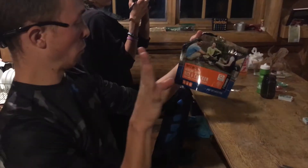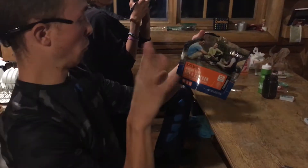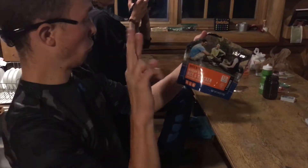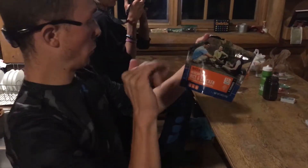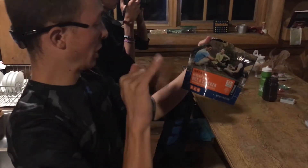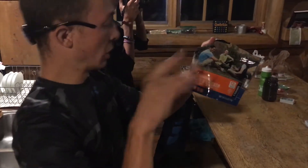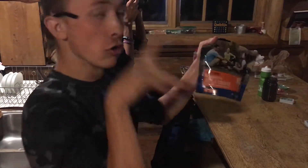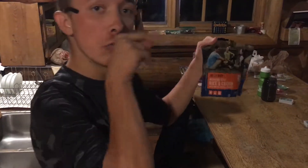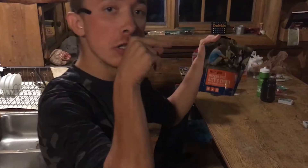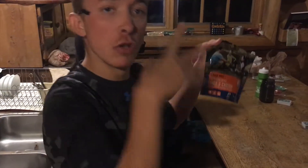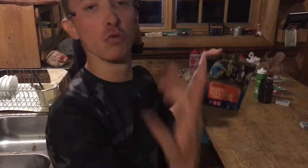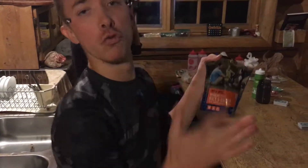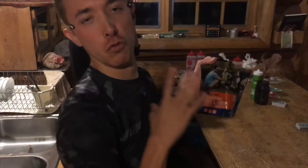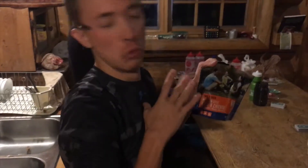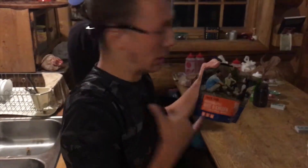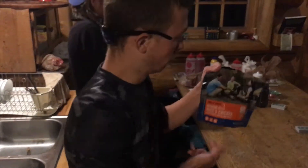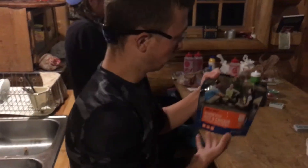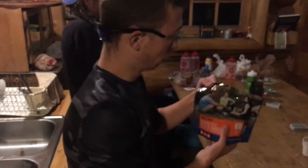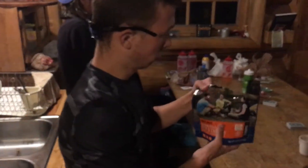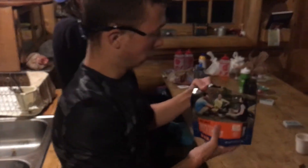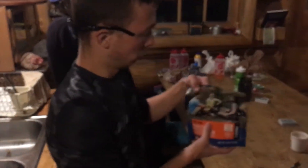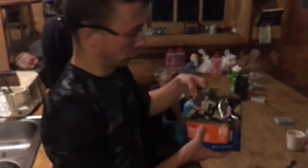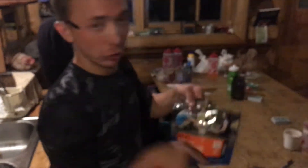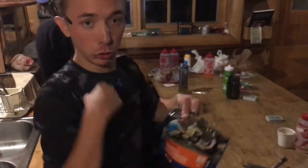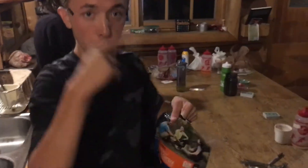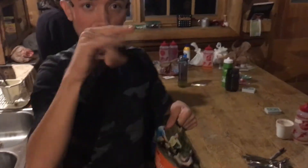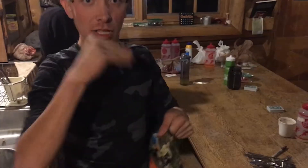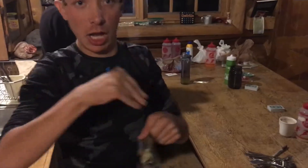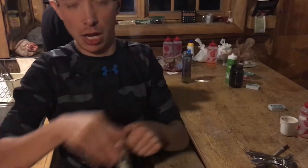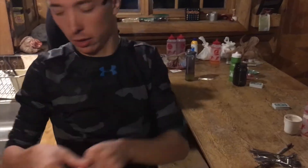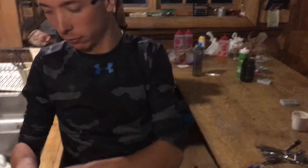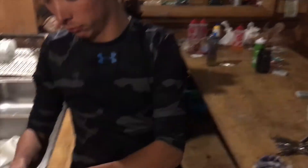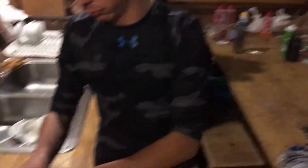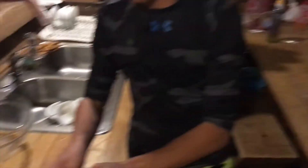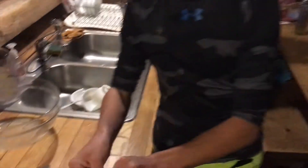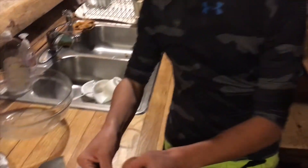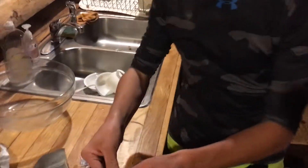Okay, here's a packet of Mexican rice and chicken. That's pretty cool. I'll show you what's inside.